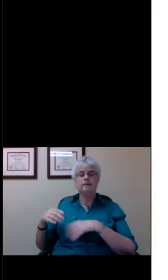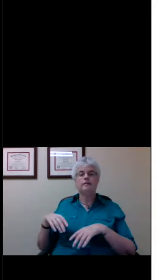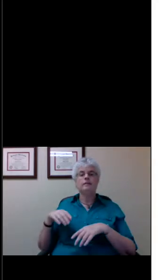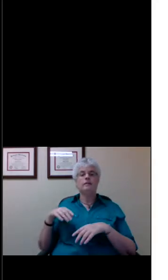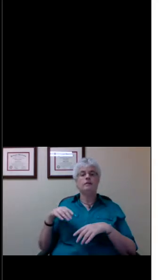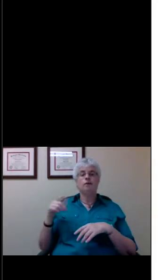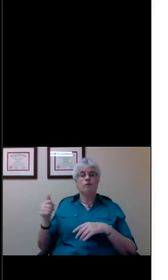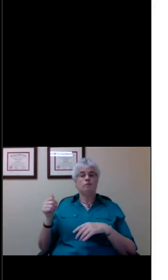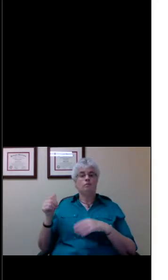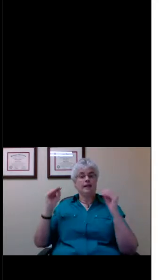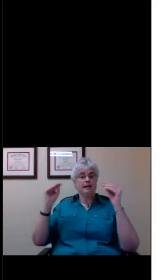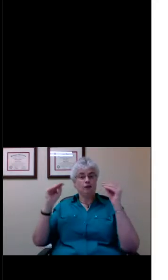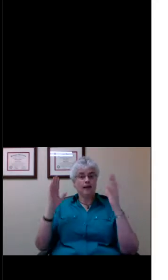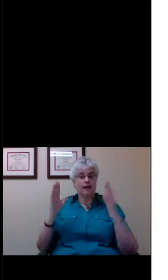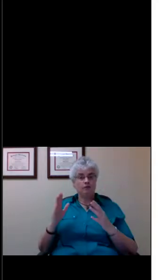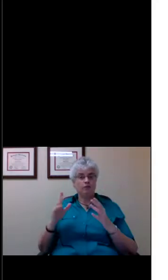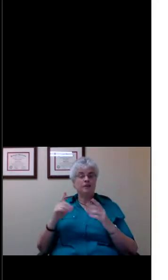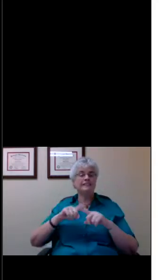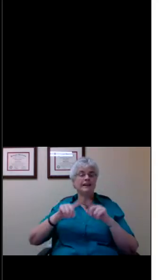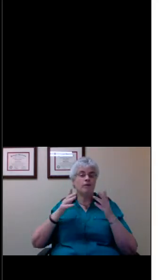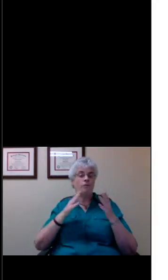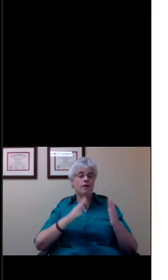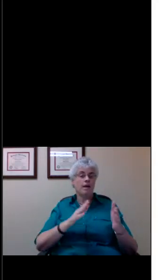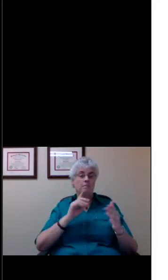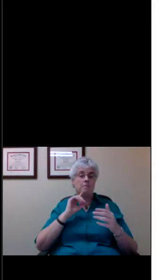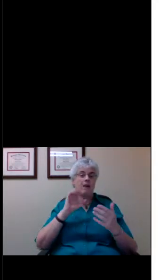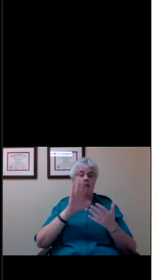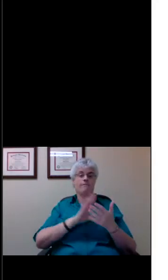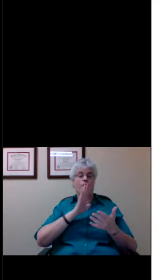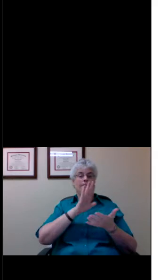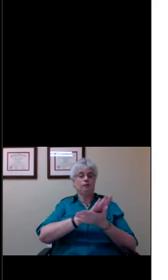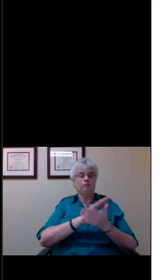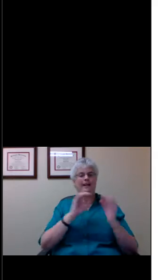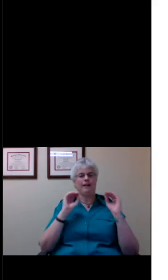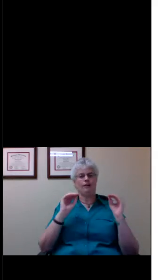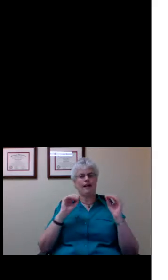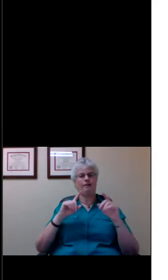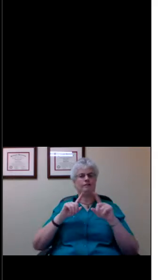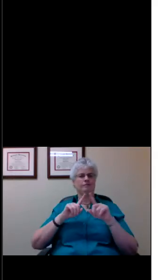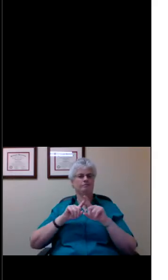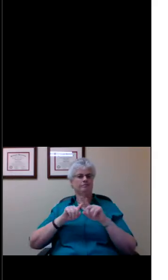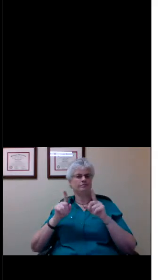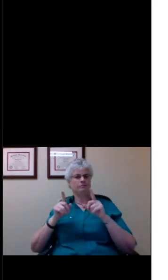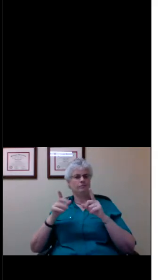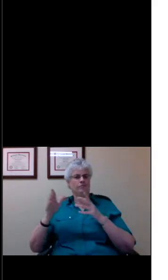friends of people in the community. They may be educators whether in a formal